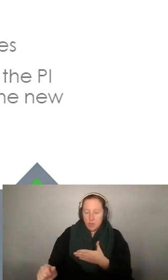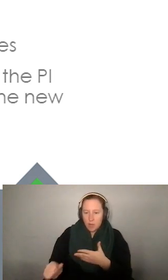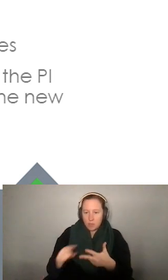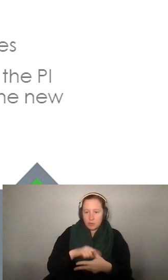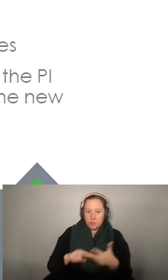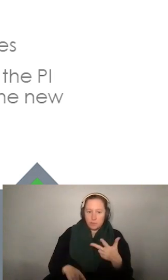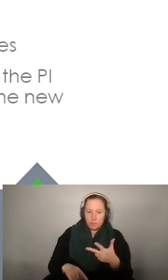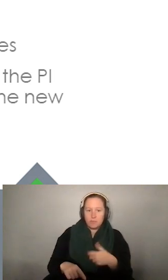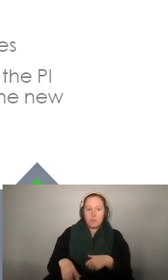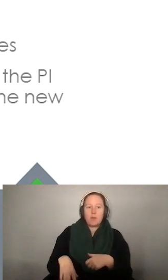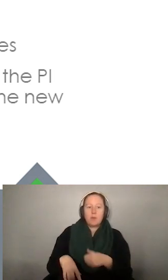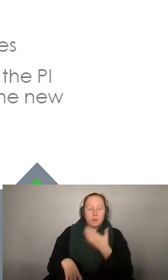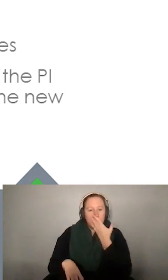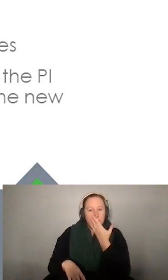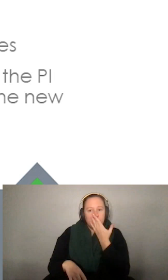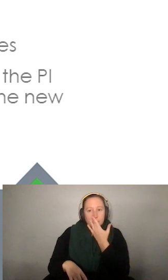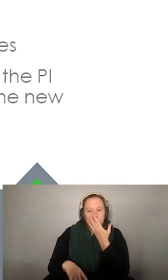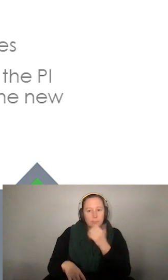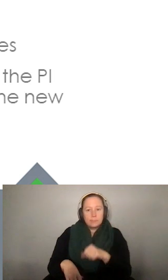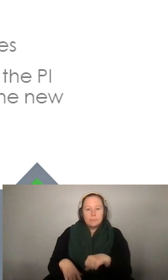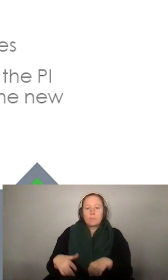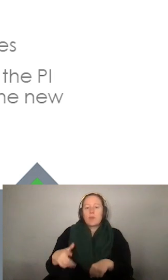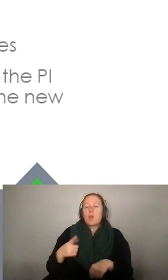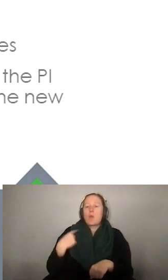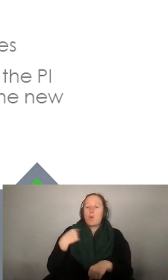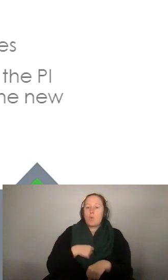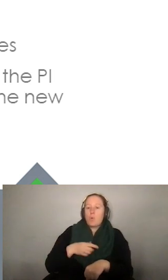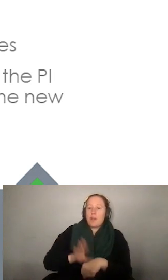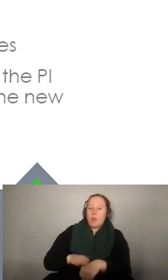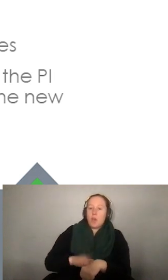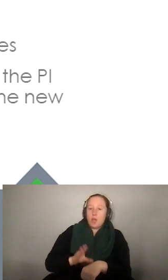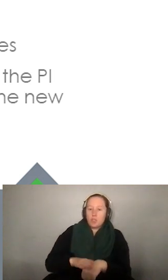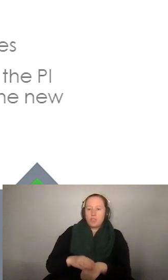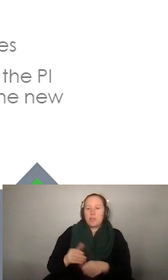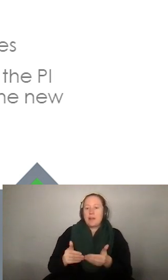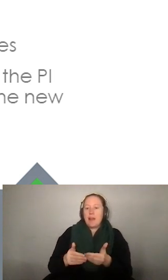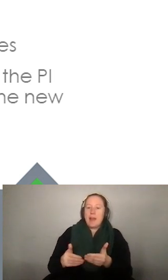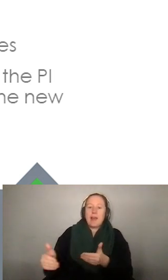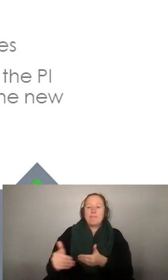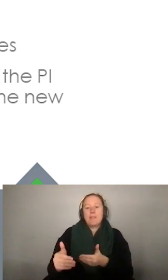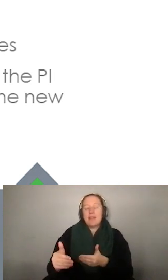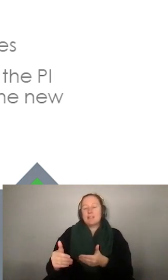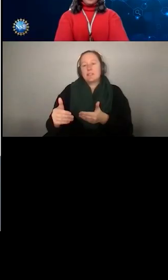Organizations are cautioned against advancing remaining funds simply to expand remaining balances.